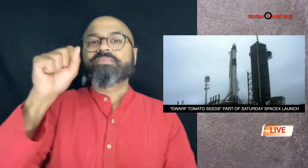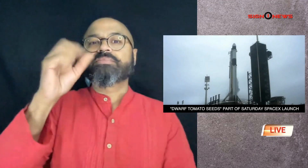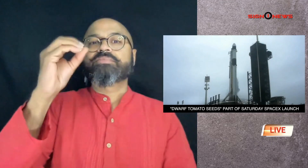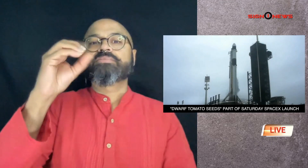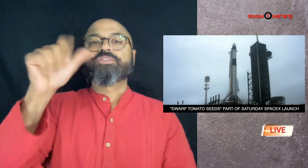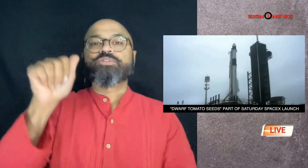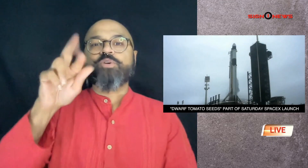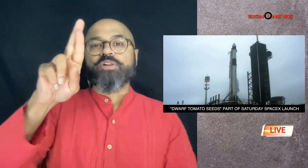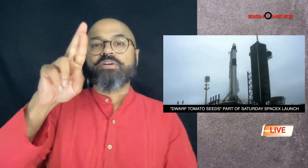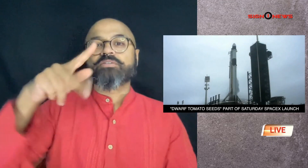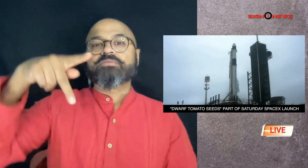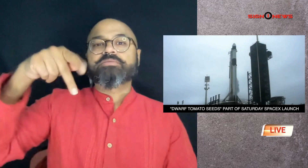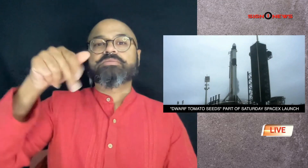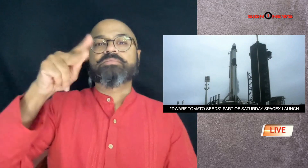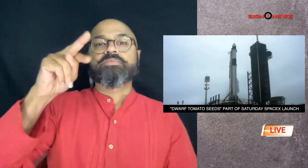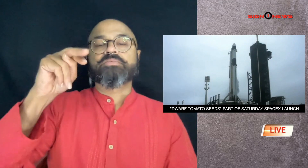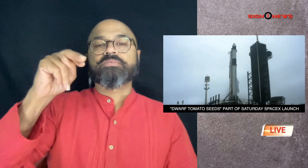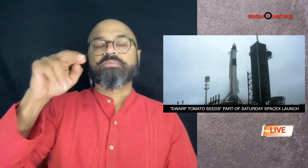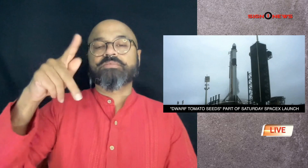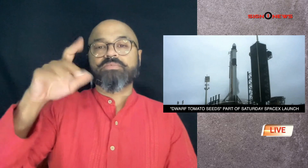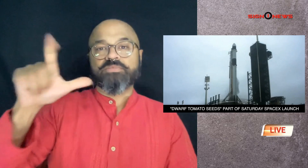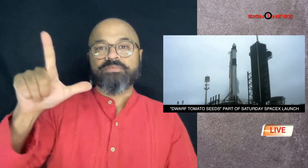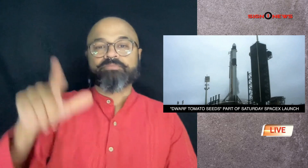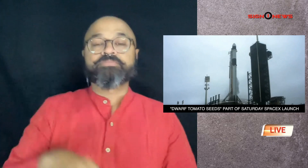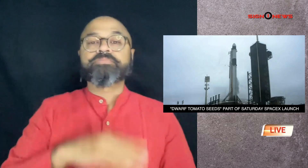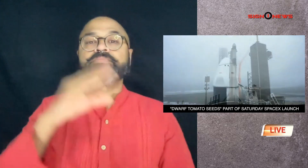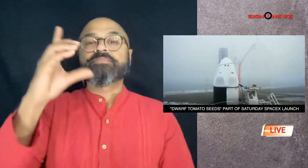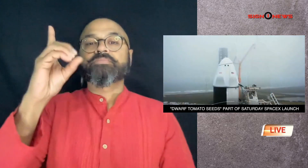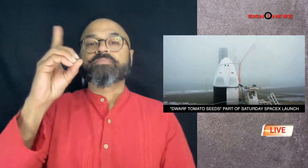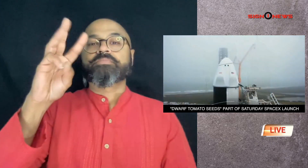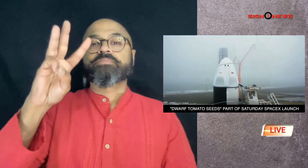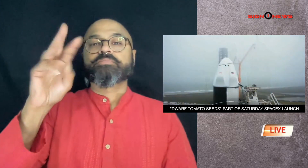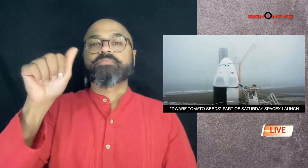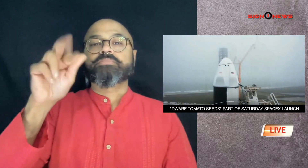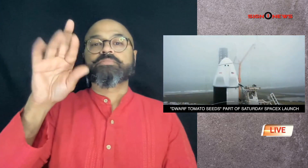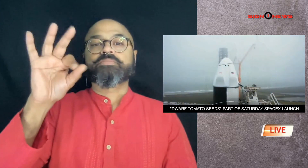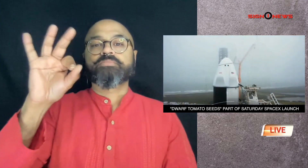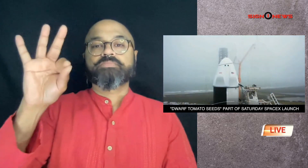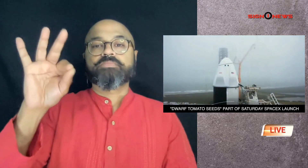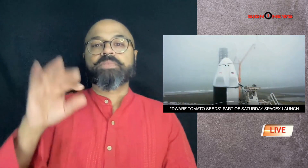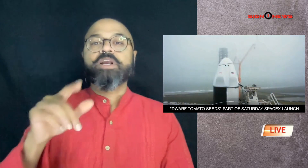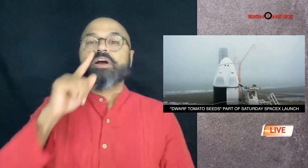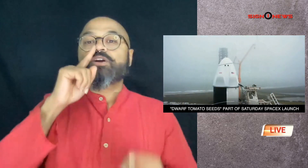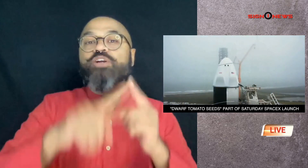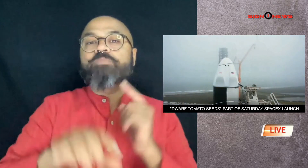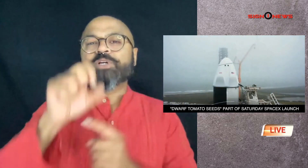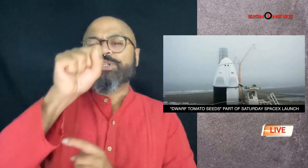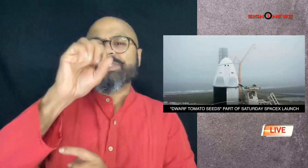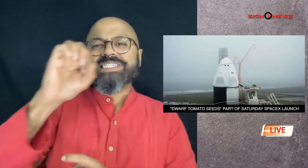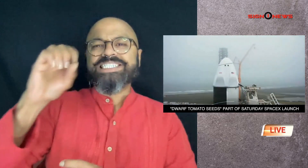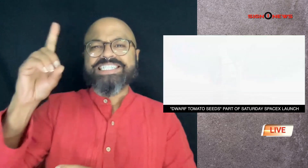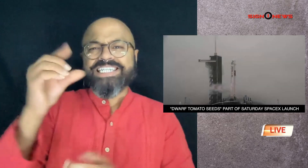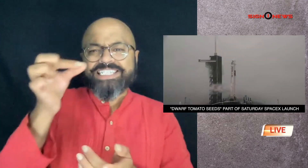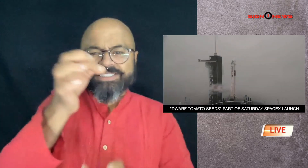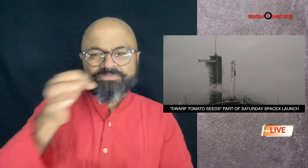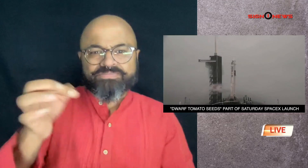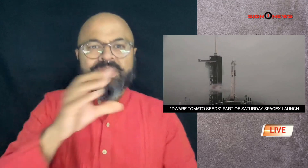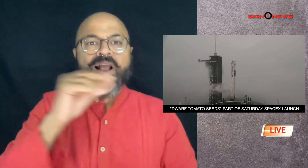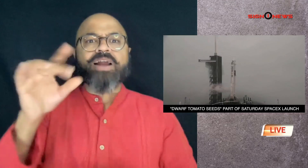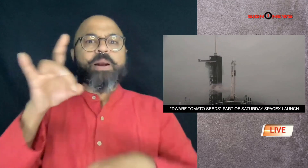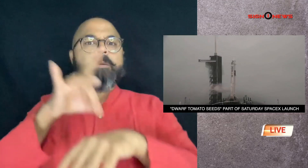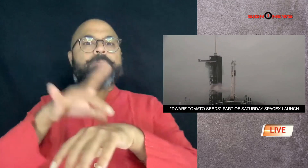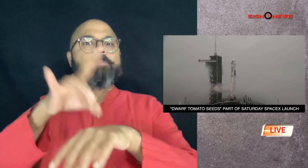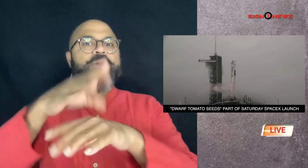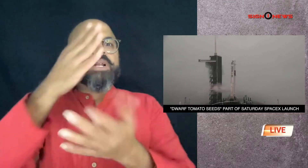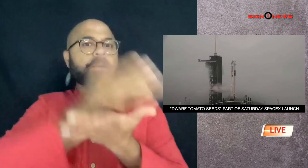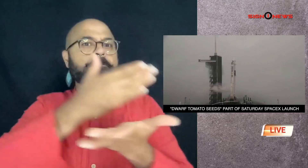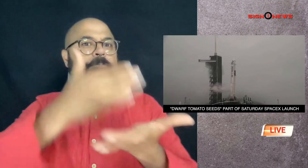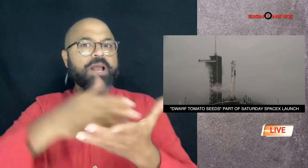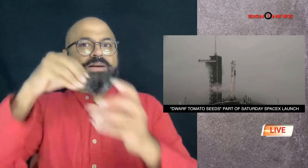there will be solar panels dwarf tomato seeds and pumpkin pie on board